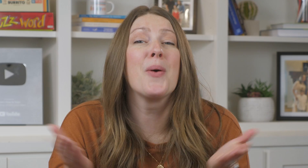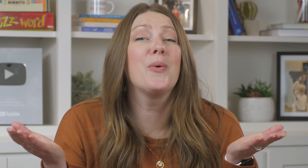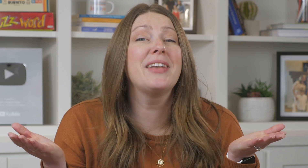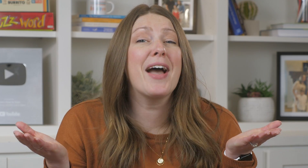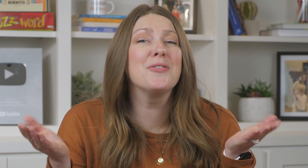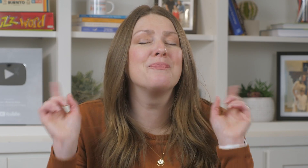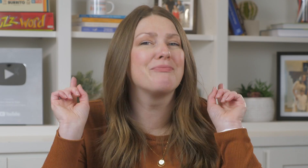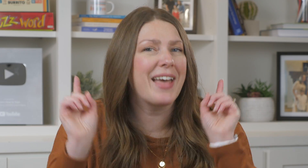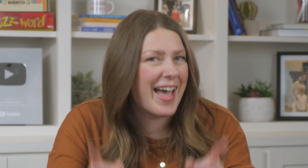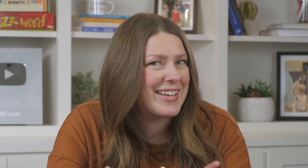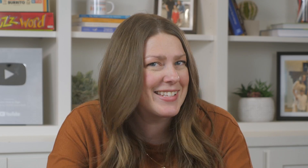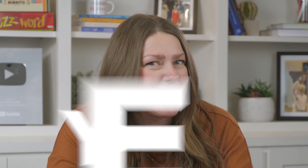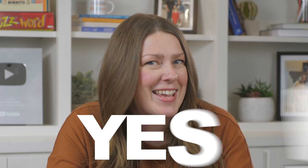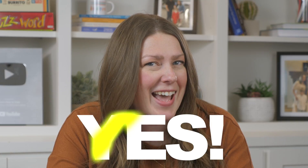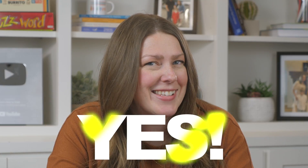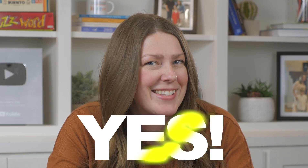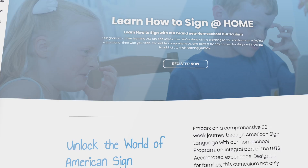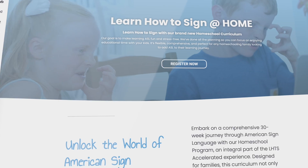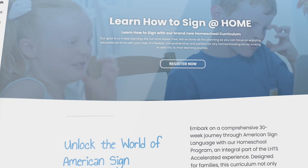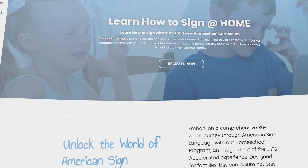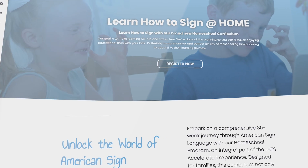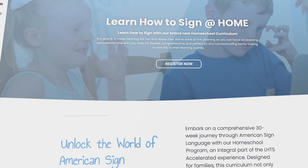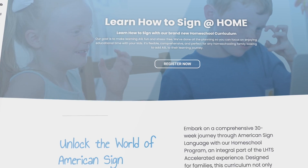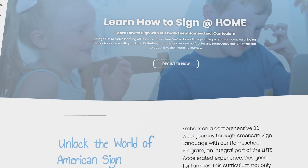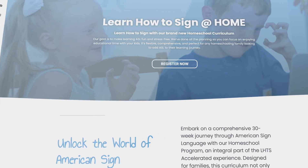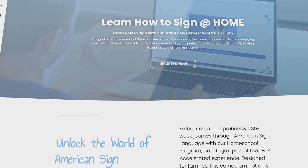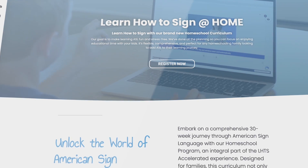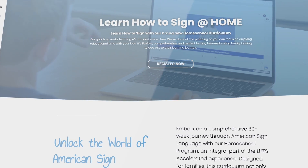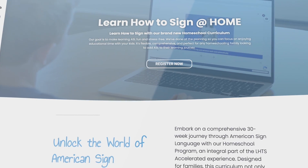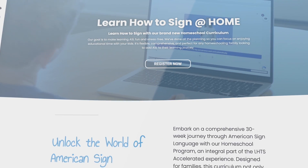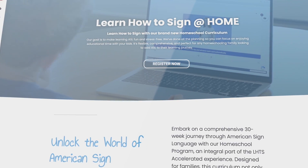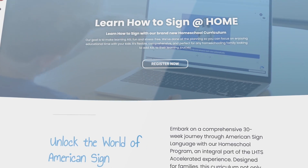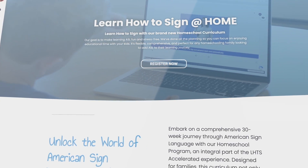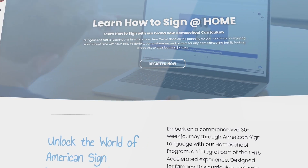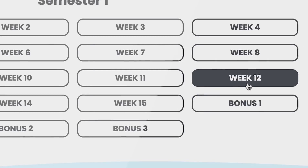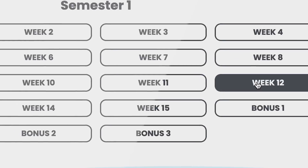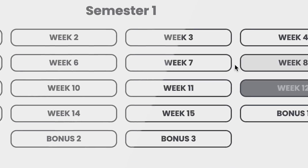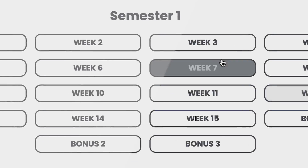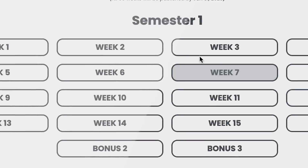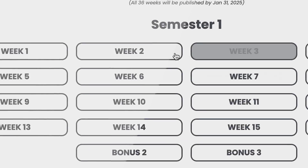Well, now I can say yes. We have a brand new homeschool curriculum